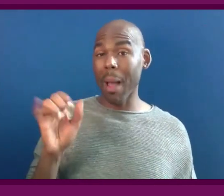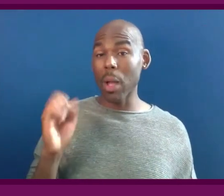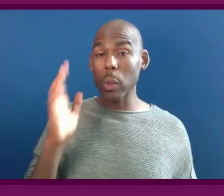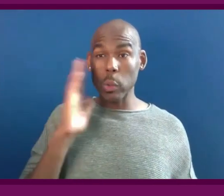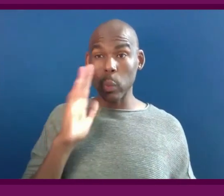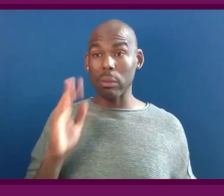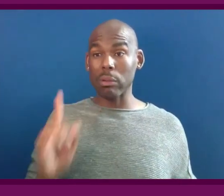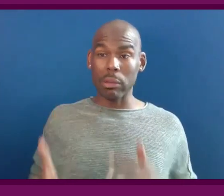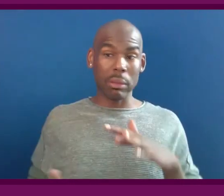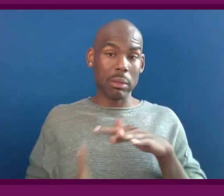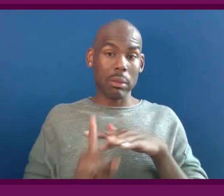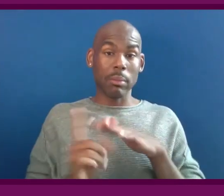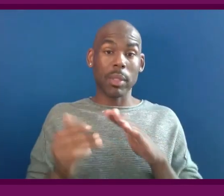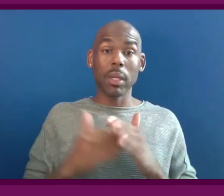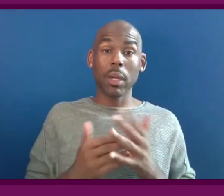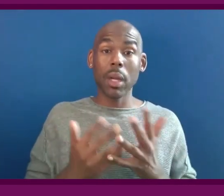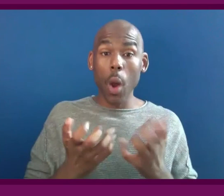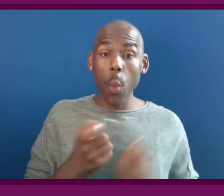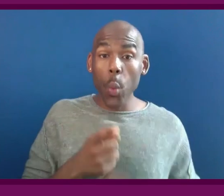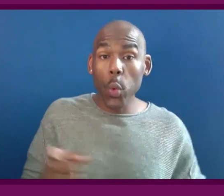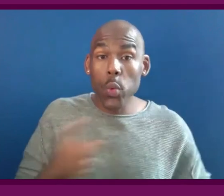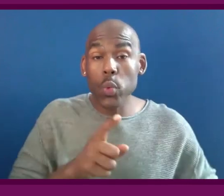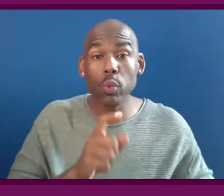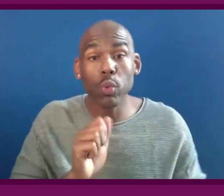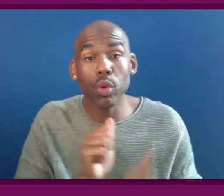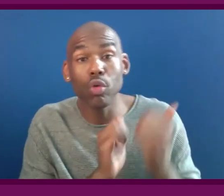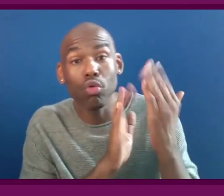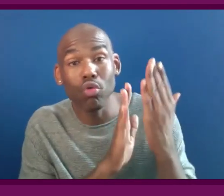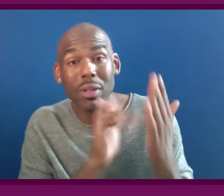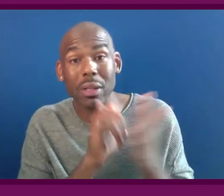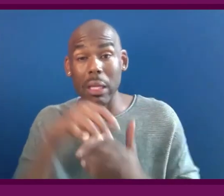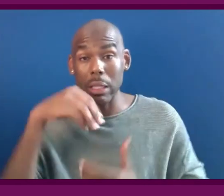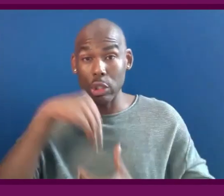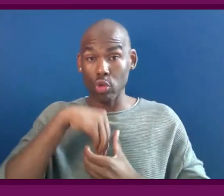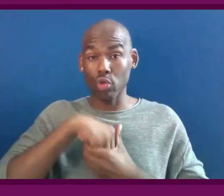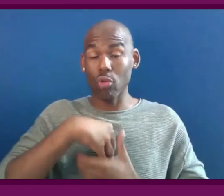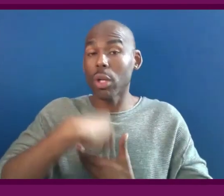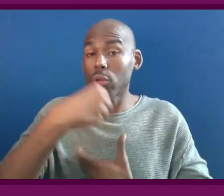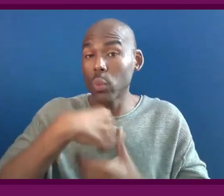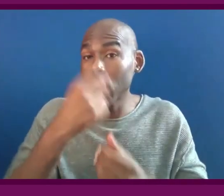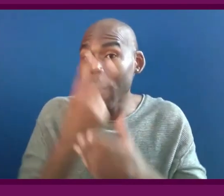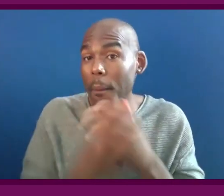I want you to do very well to address that, internally and externally, so that you're